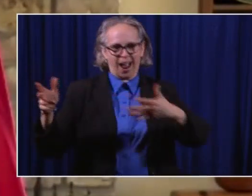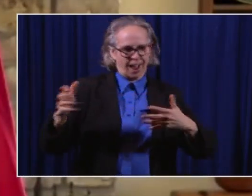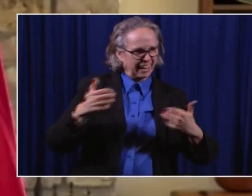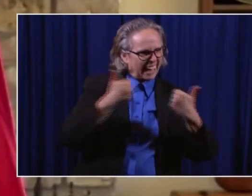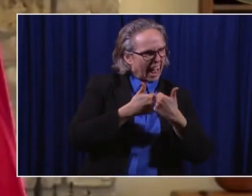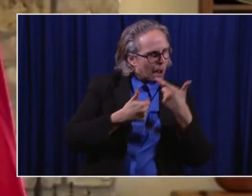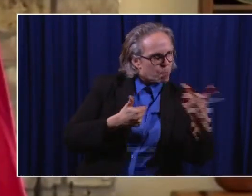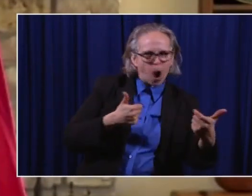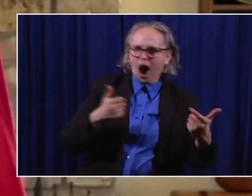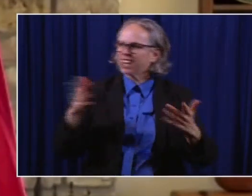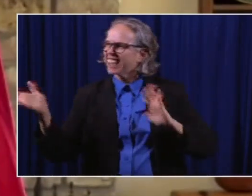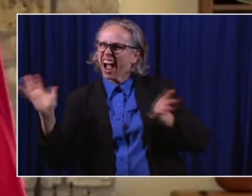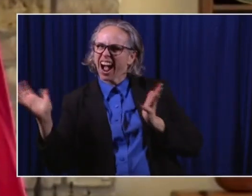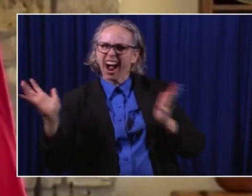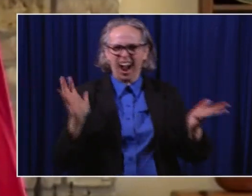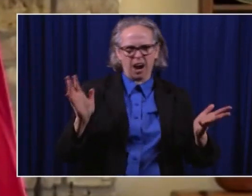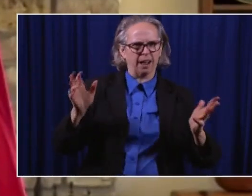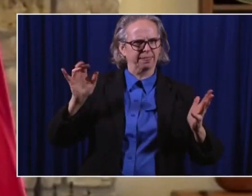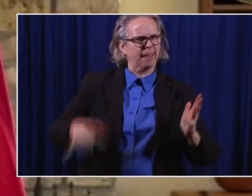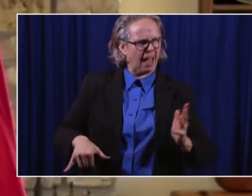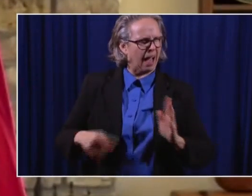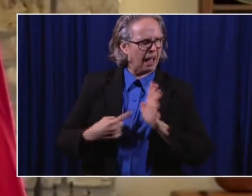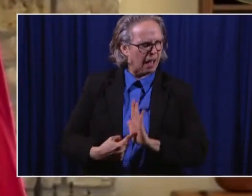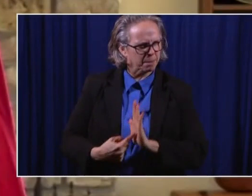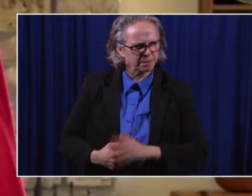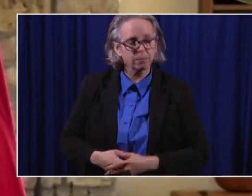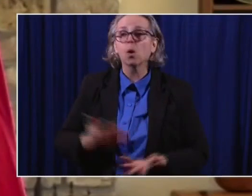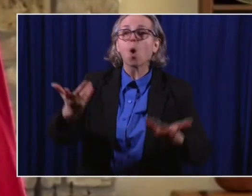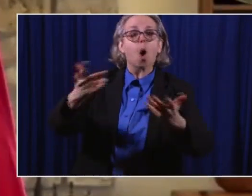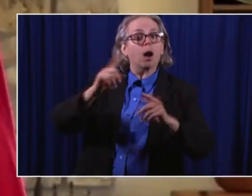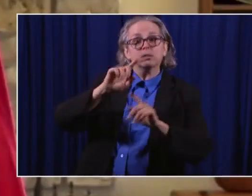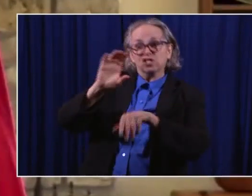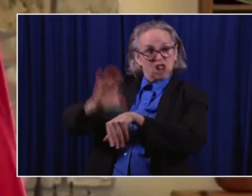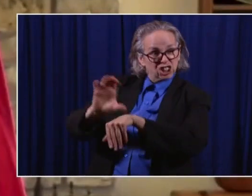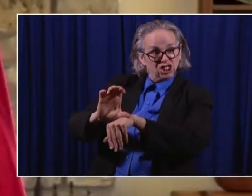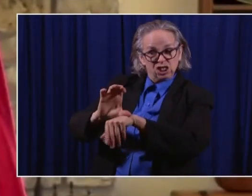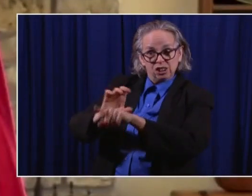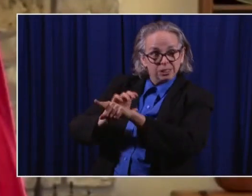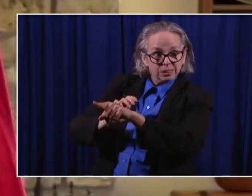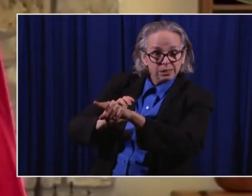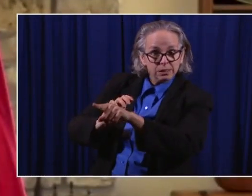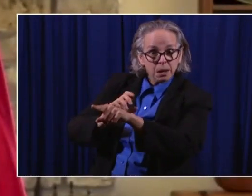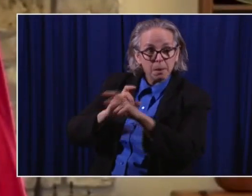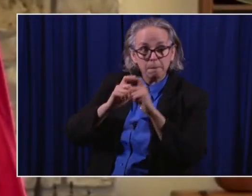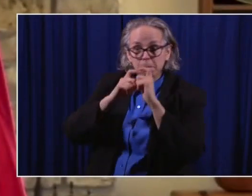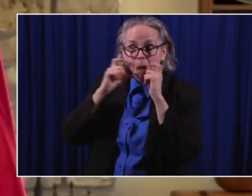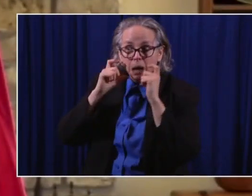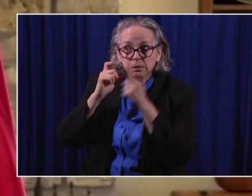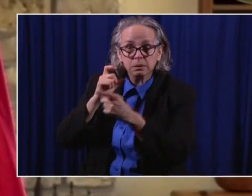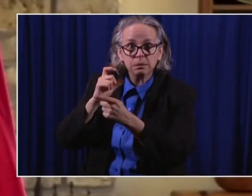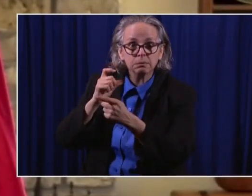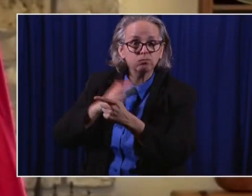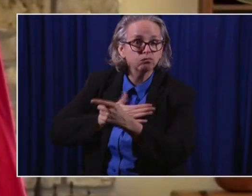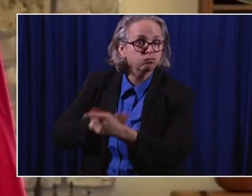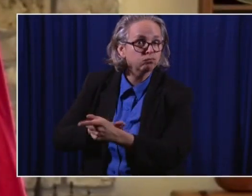BUT HOLD BACK. WEAR A